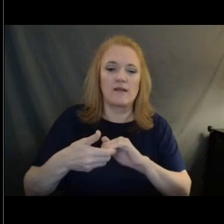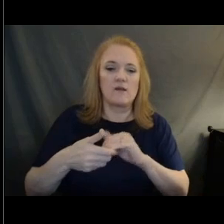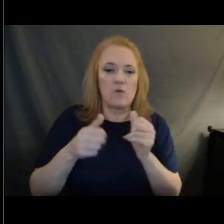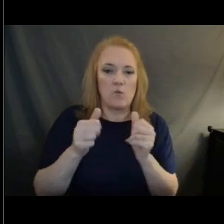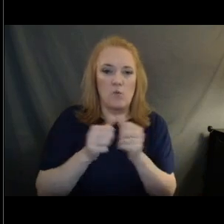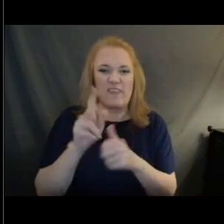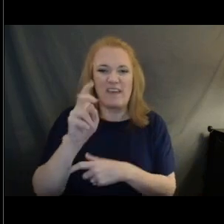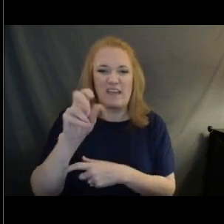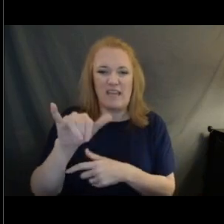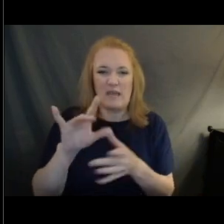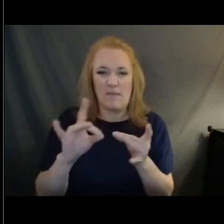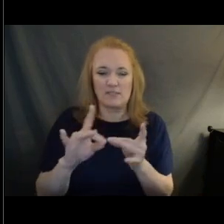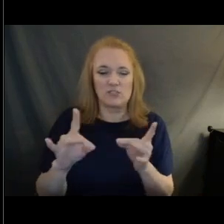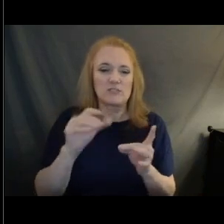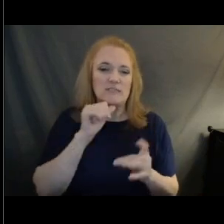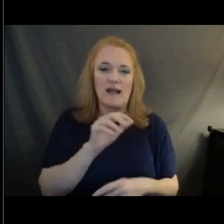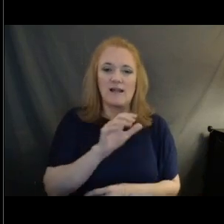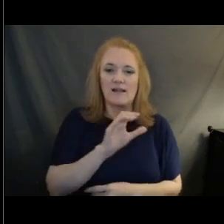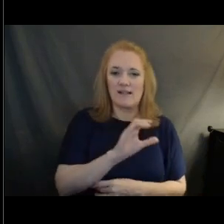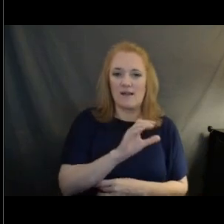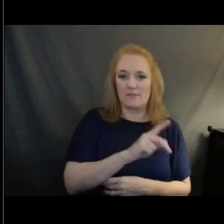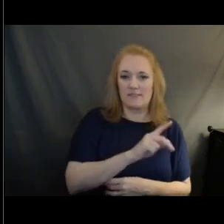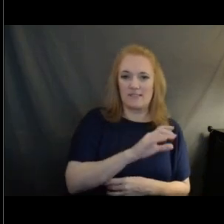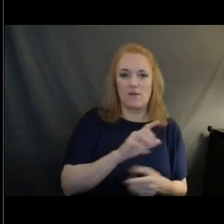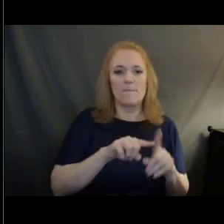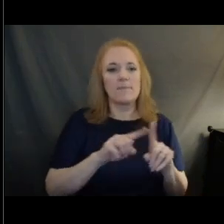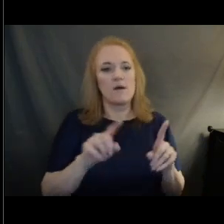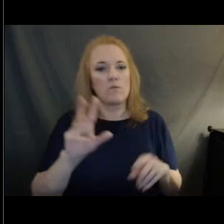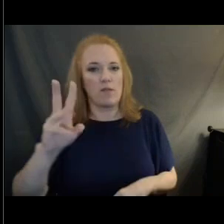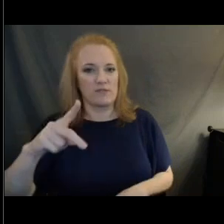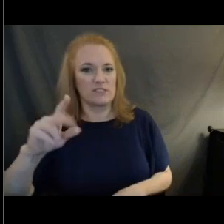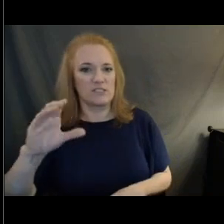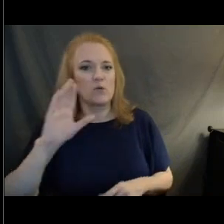from the Climate Prediction Center to the Weather Prediction Center. Also work with the local